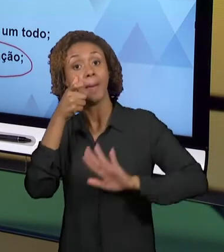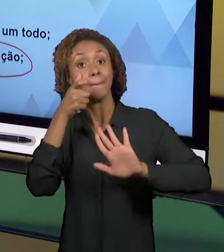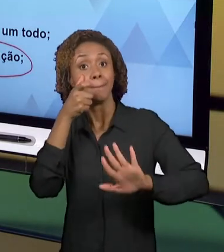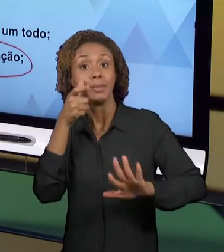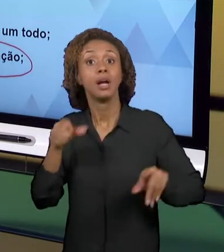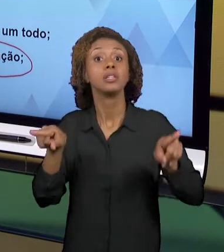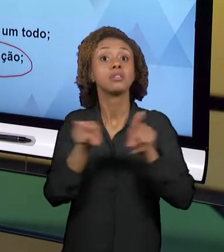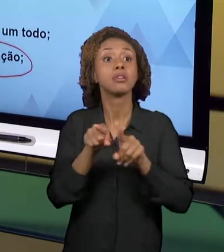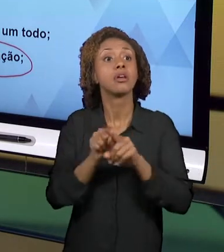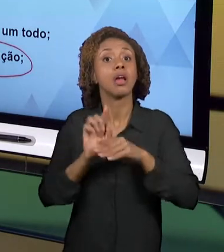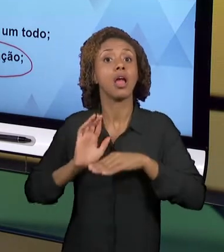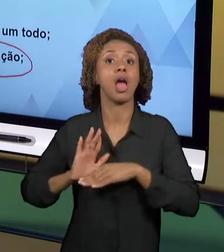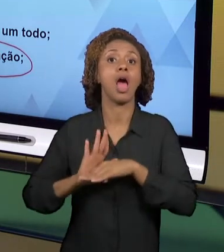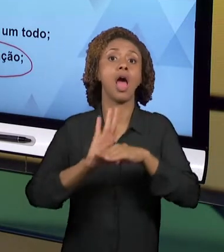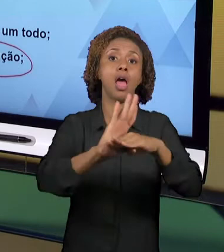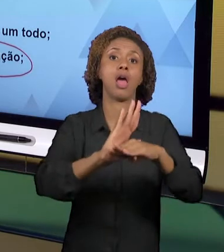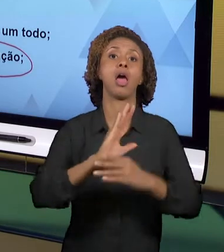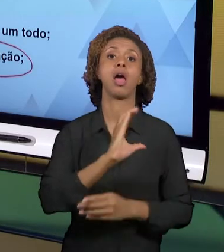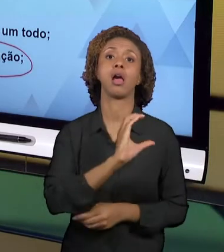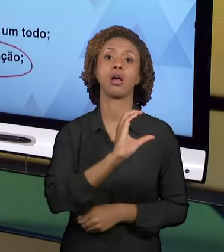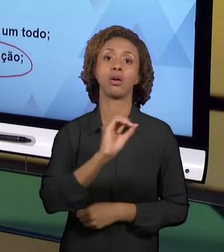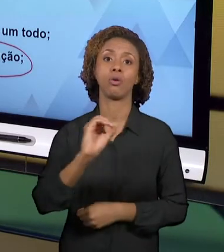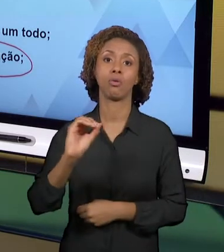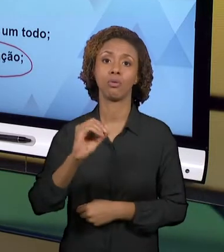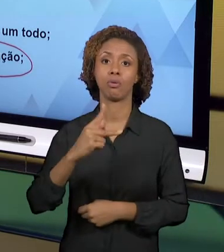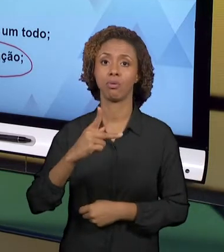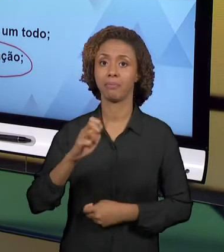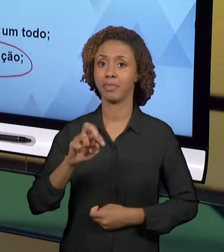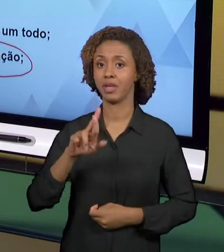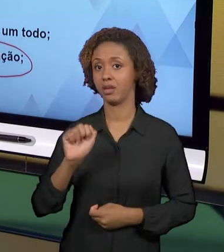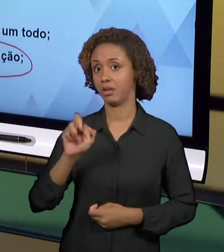COOPERAR. ESTÁ ALI NA SALA DE AULA PARA INTERAGIR